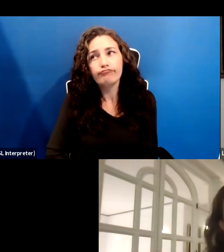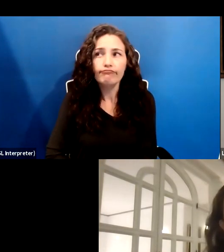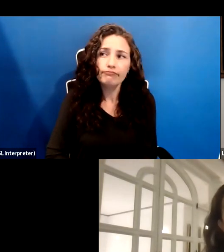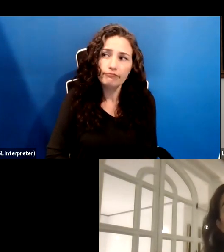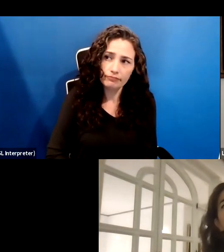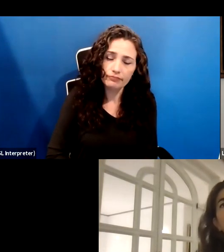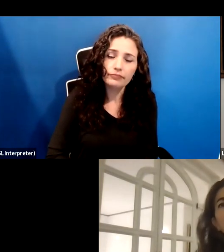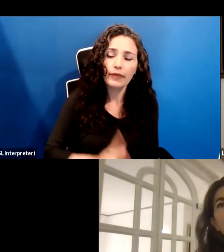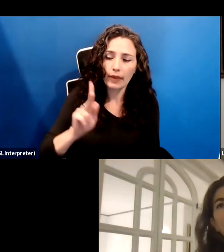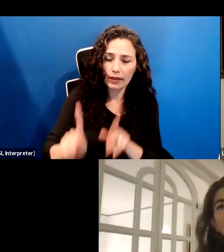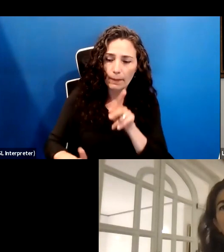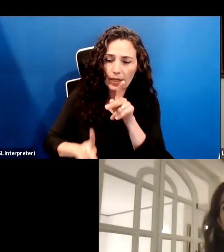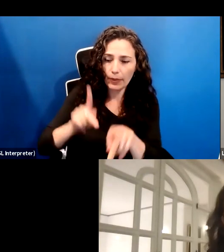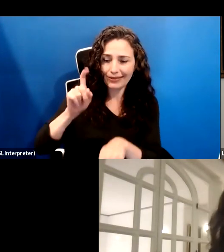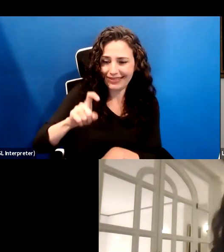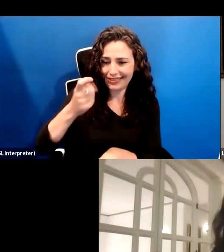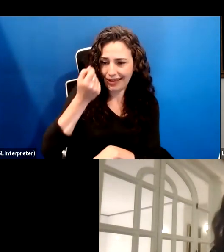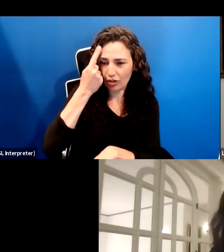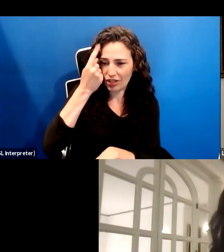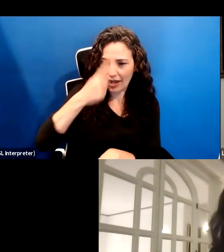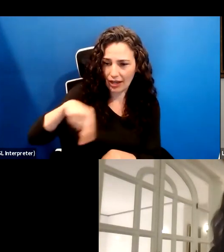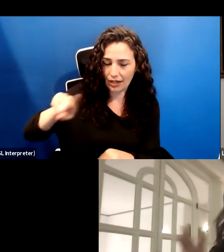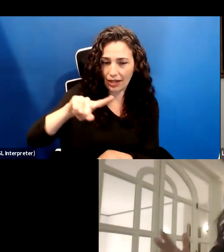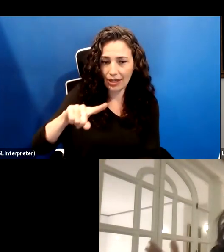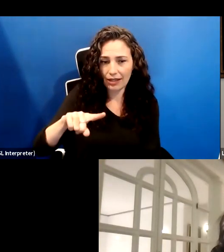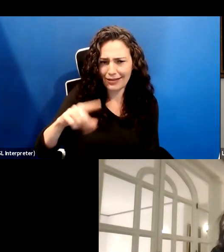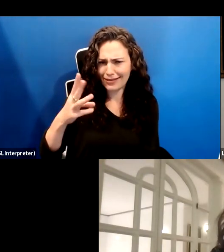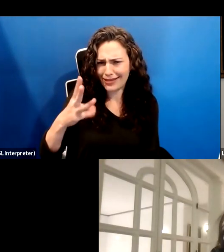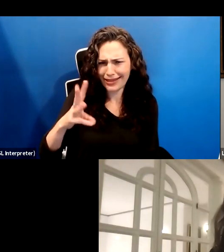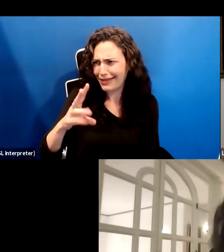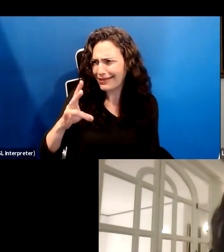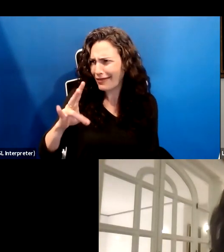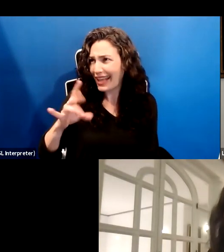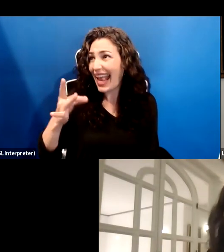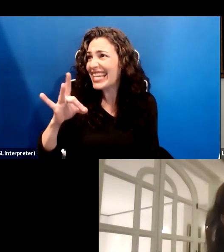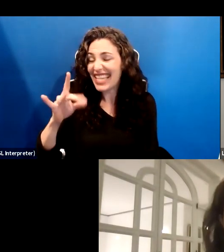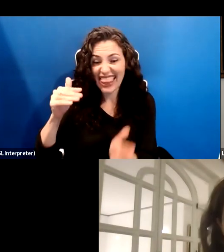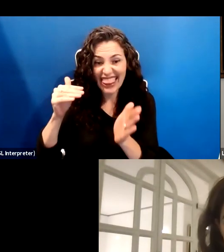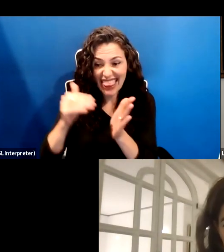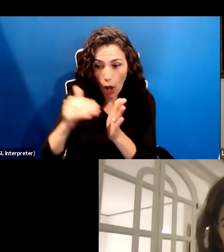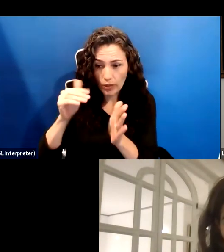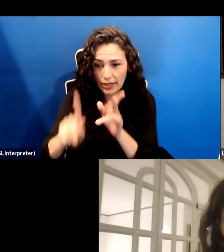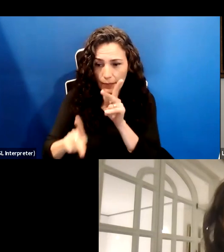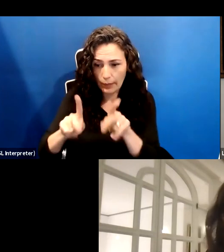the public has to understand that 16, 17 or 18,000 people took this curriculum, right?